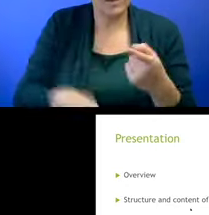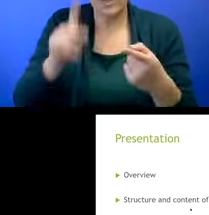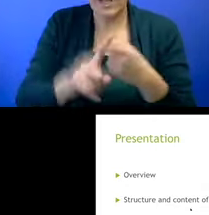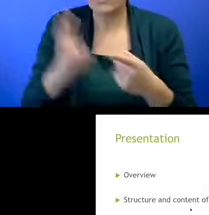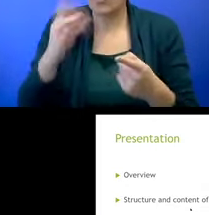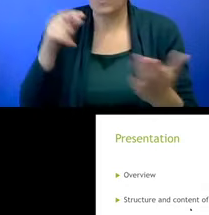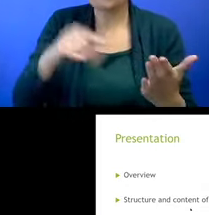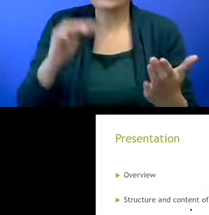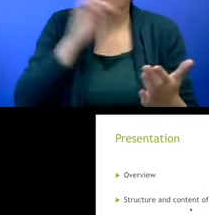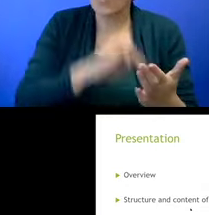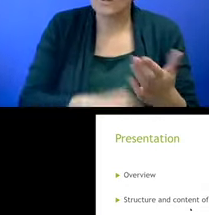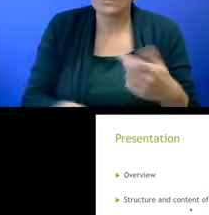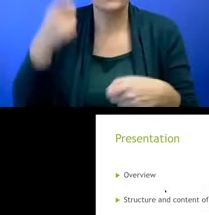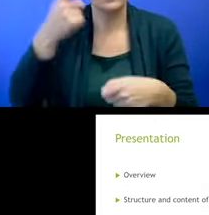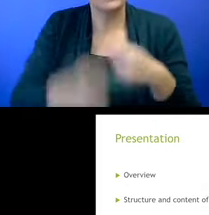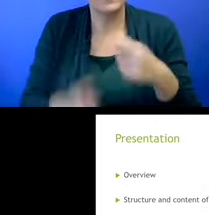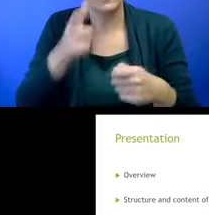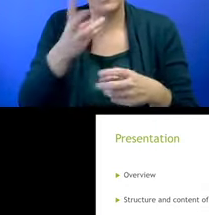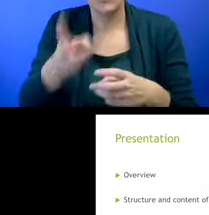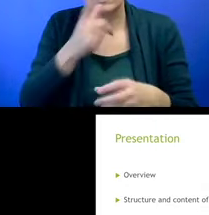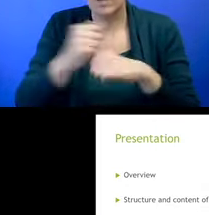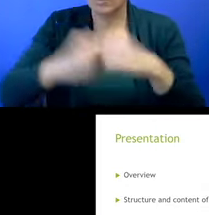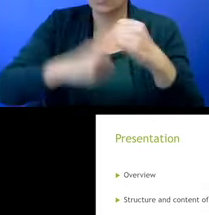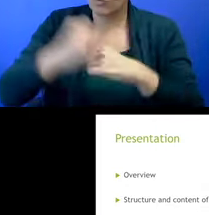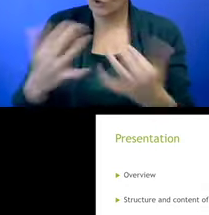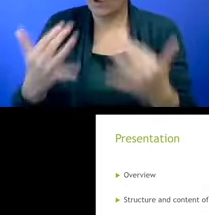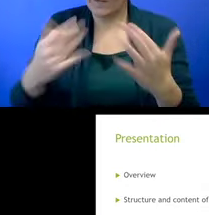Then I’m going to talk about the structure and the content of the Convention.